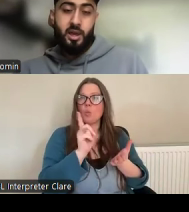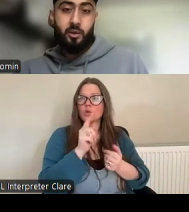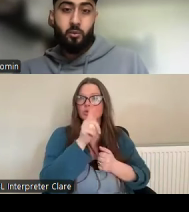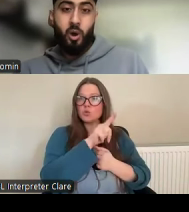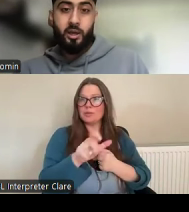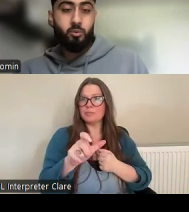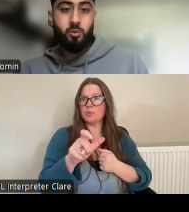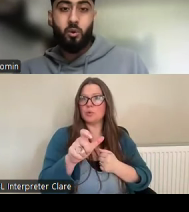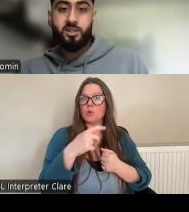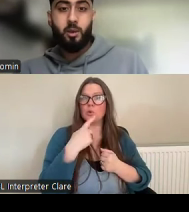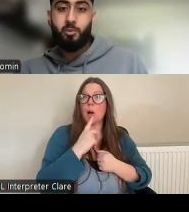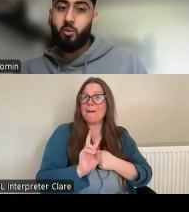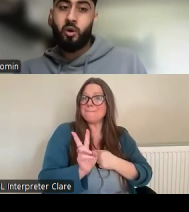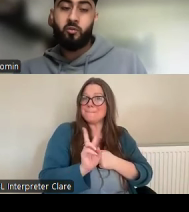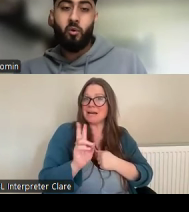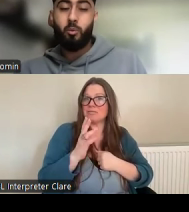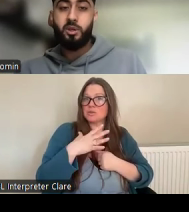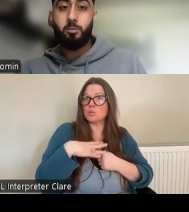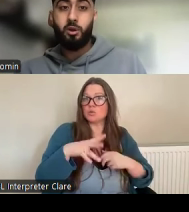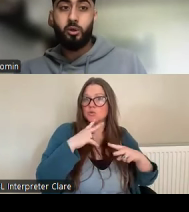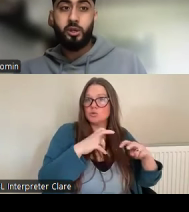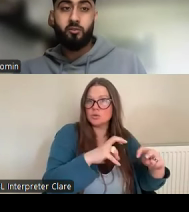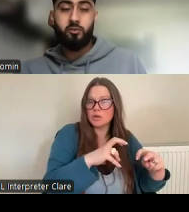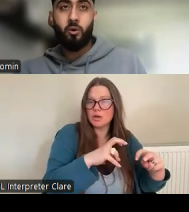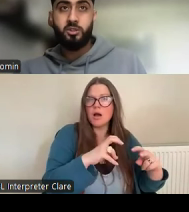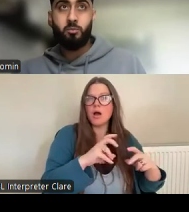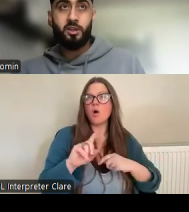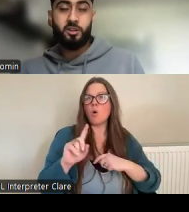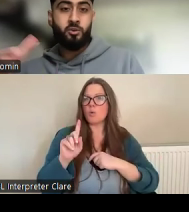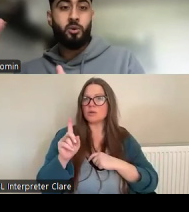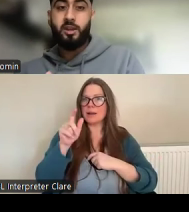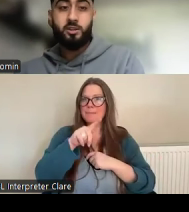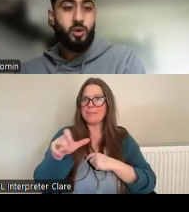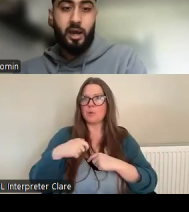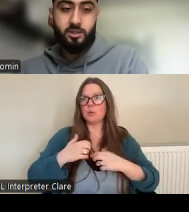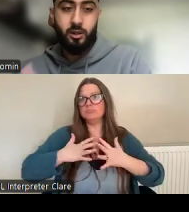Why do we want a separate one for people looking for something to do within Newcastle?